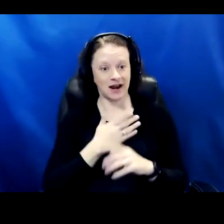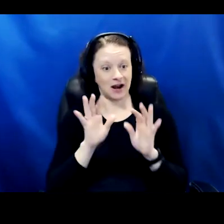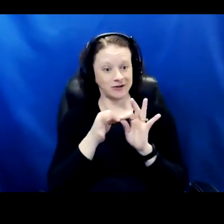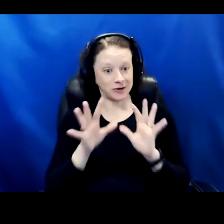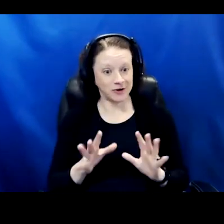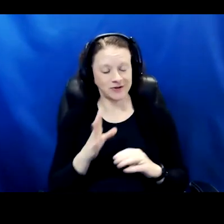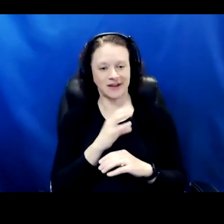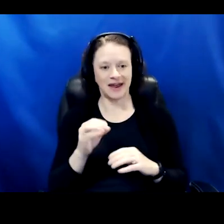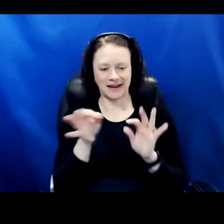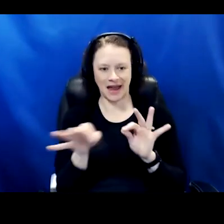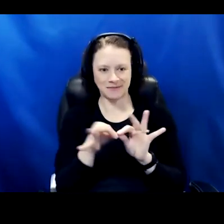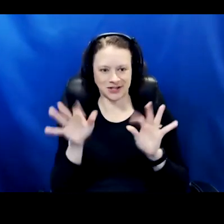and our captioner. Bye-bye.